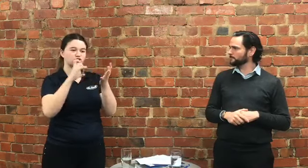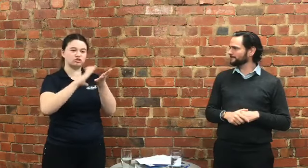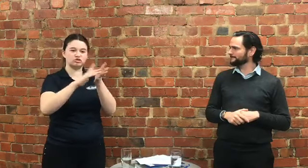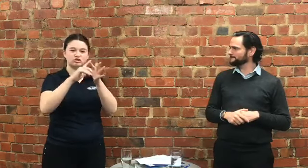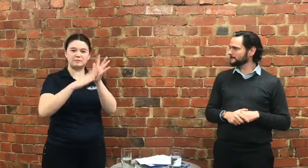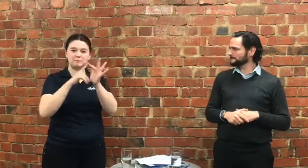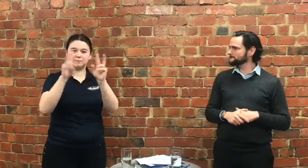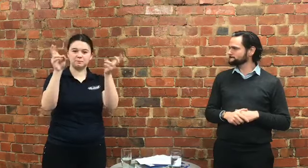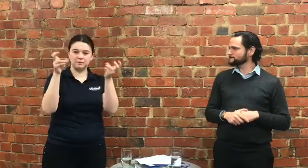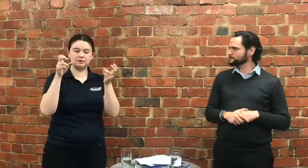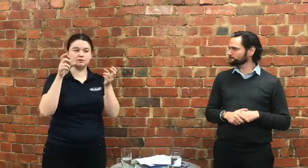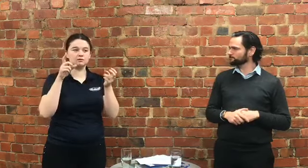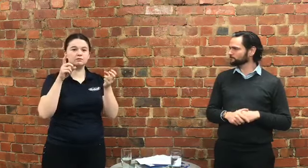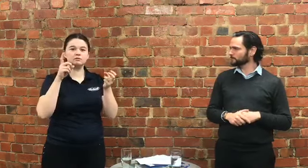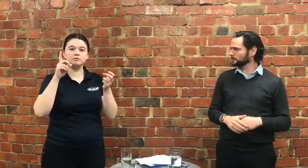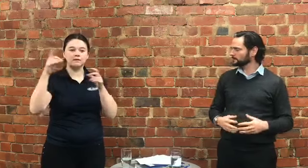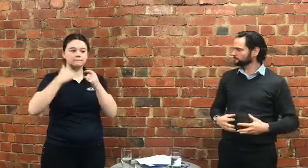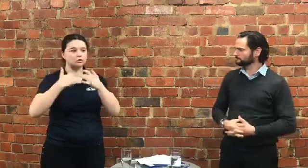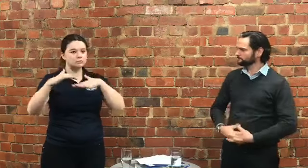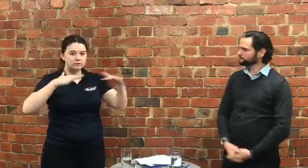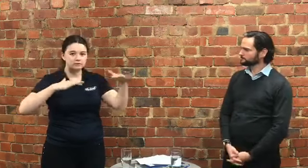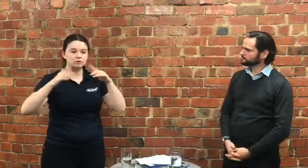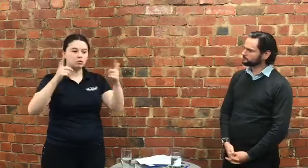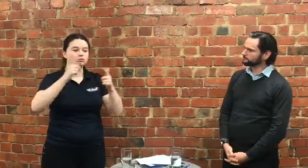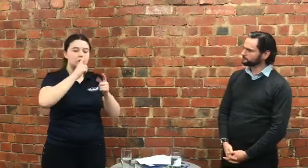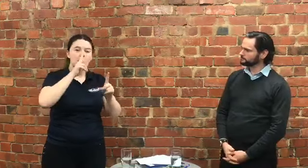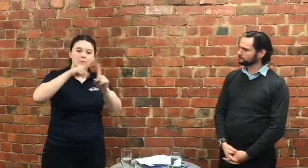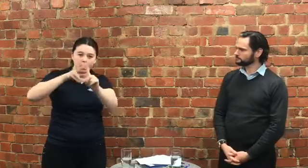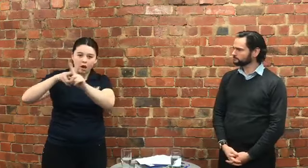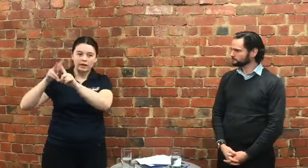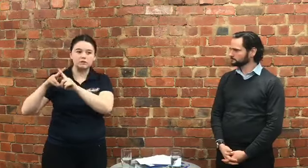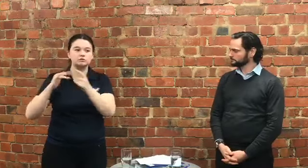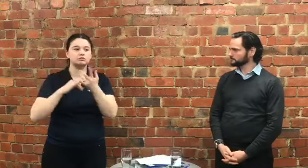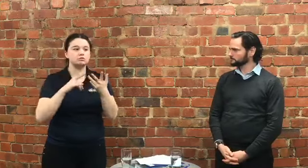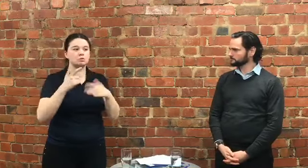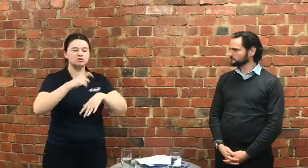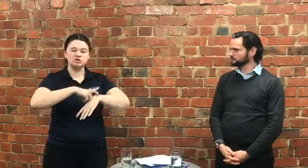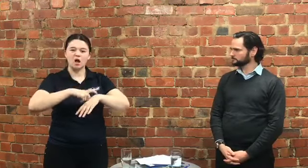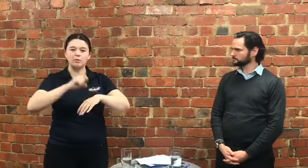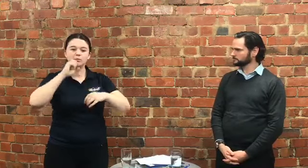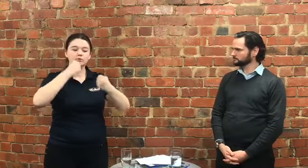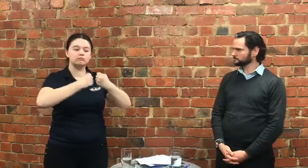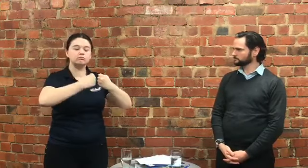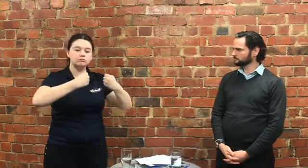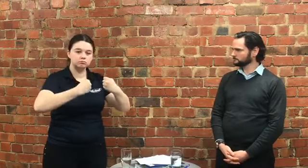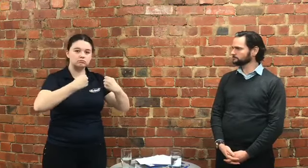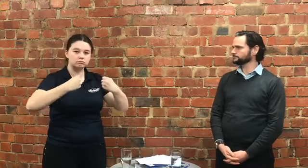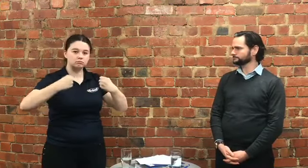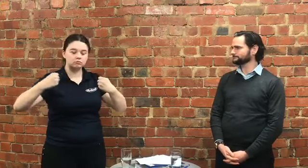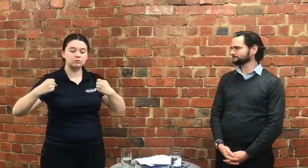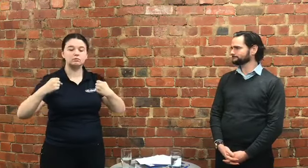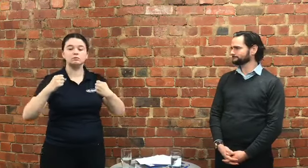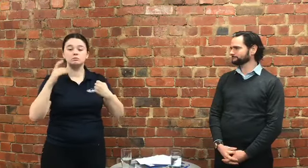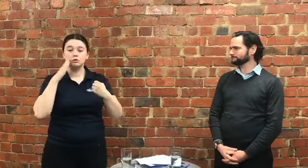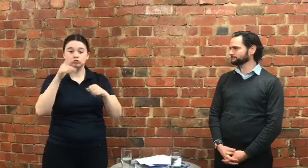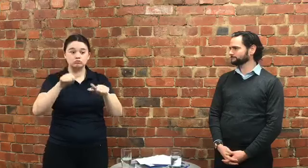Yeah, the scheme is very, very new, and so they're very busy with the numbers of people that are applying for it.